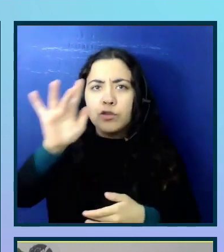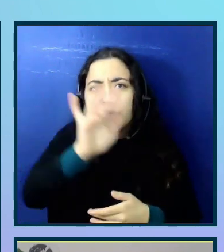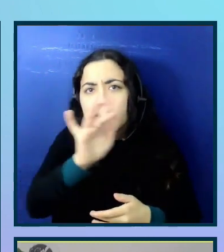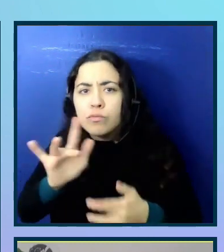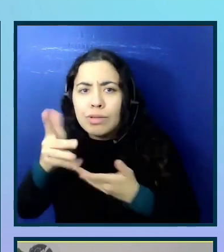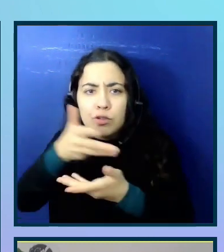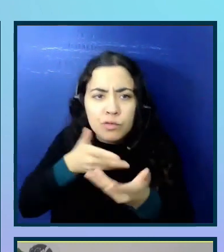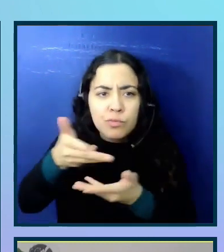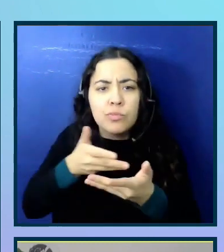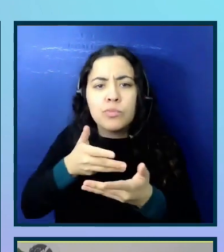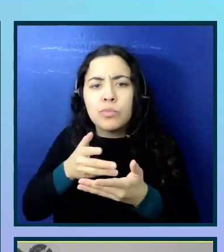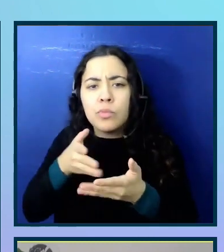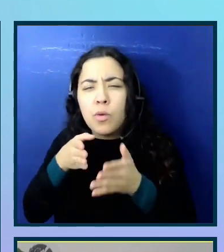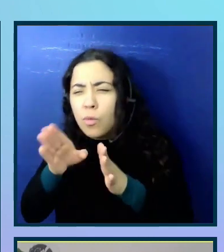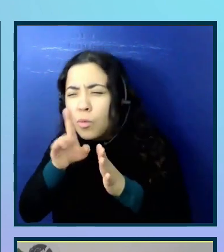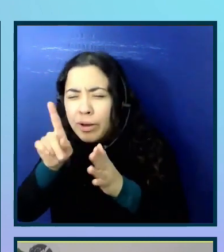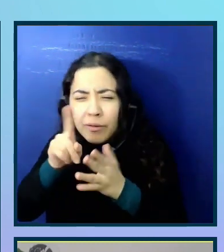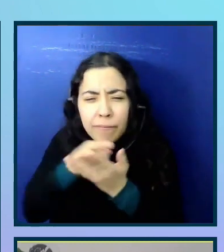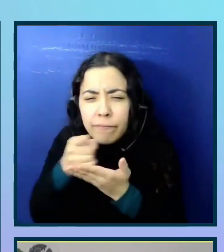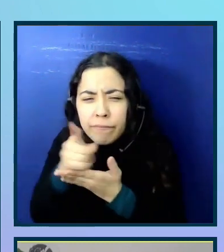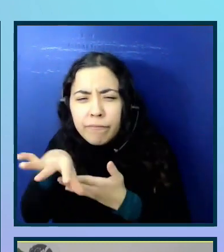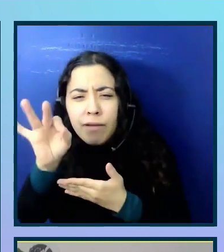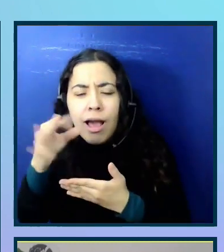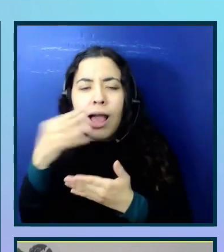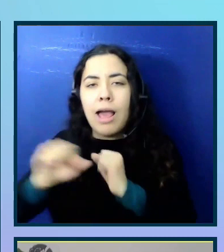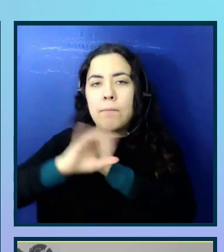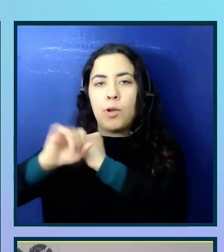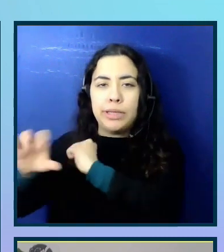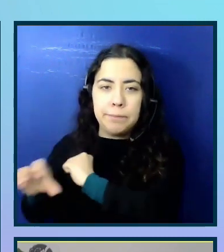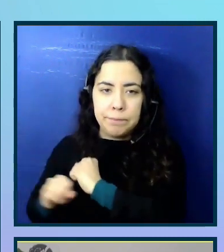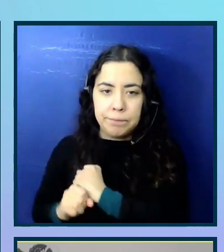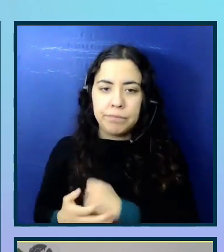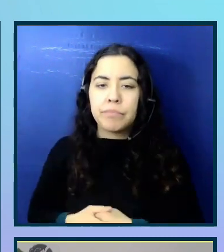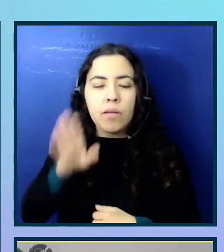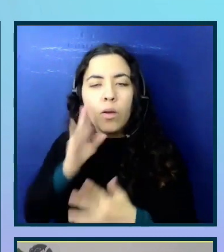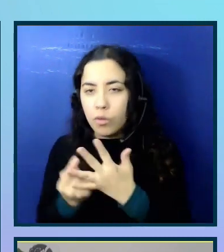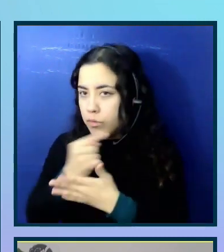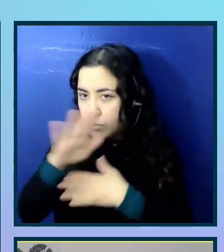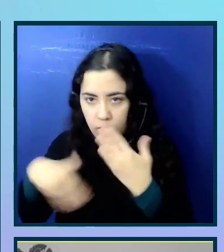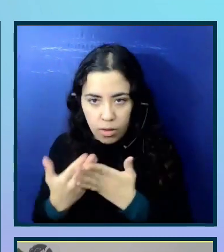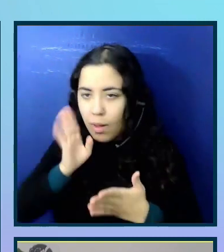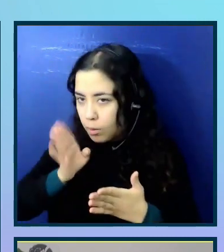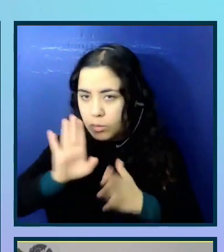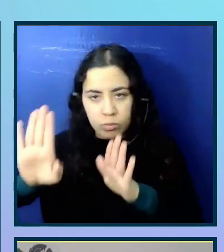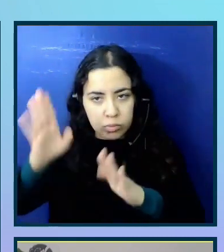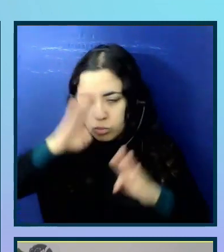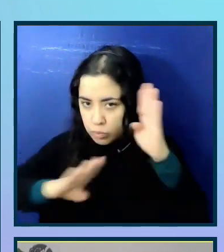And I'm gonna go through all of them for the rest of the talk, don't worry. This is a very personal way of ordering things.